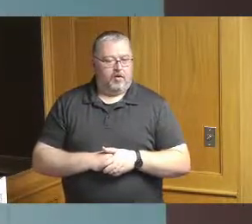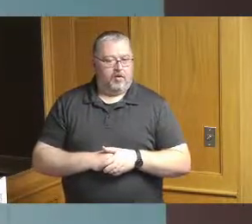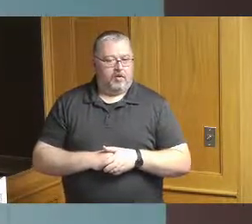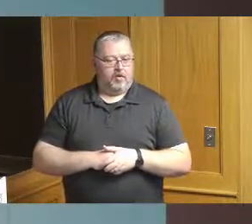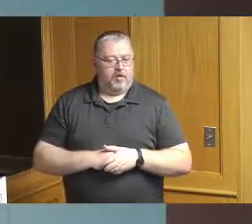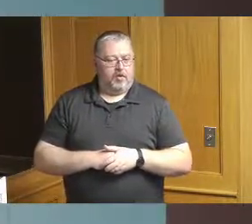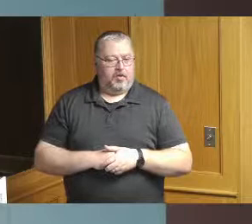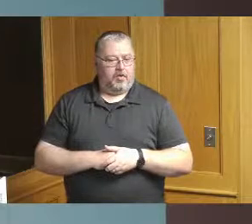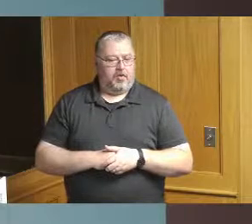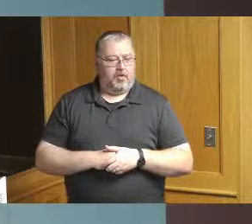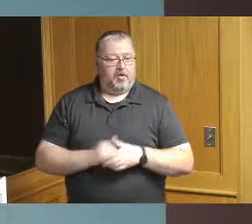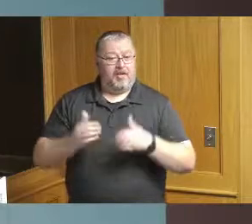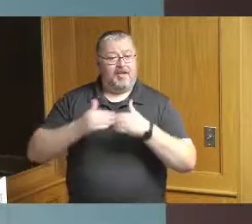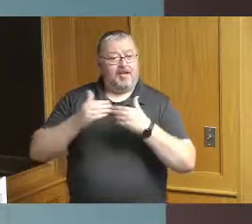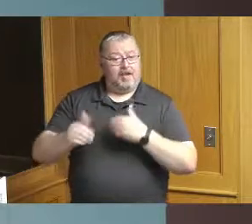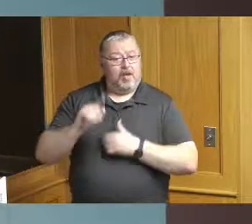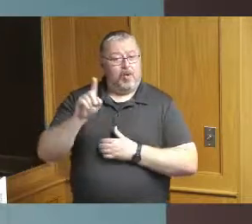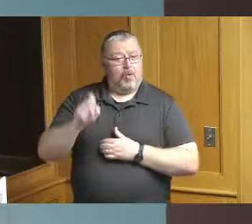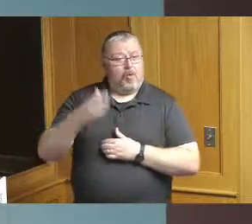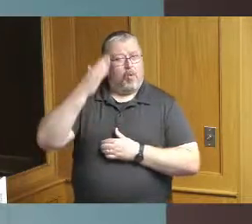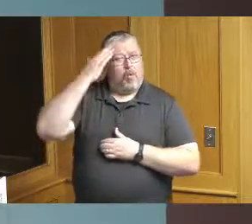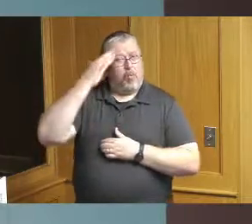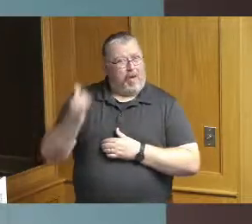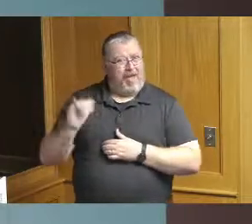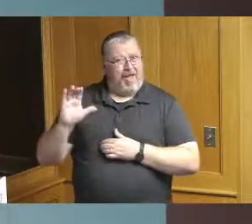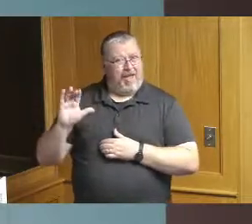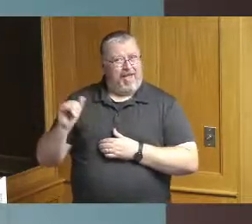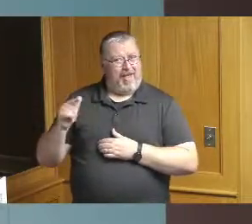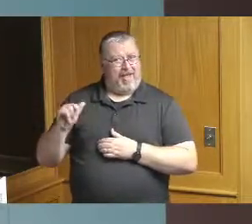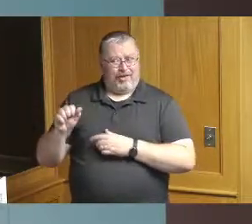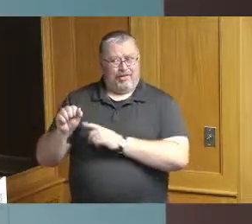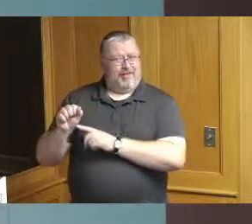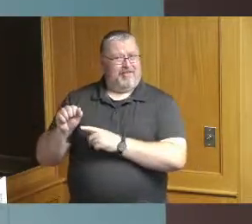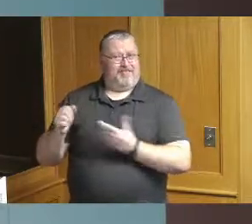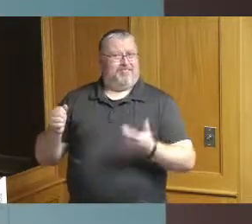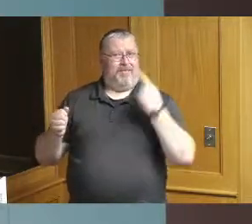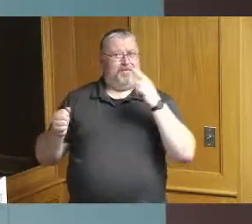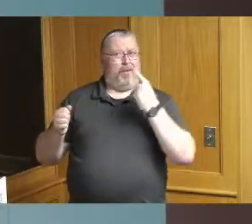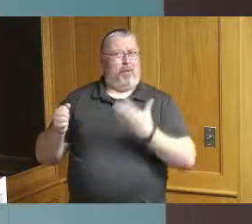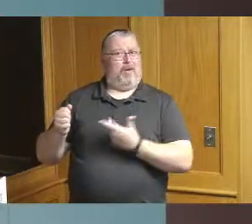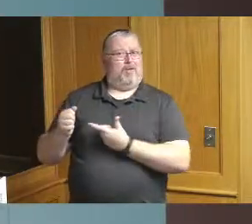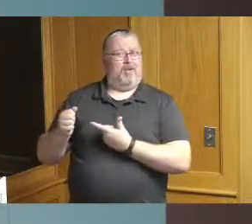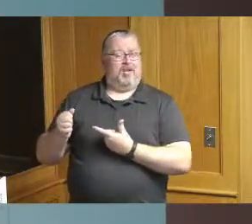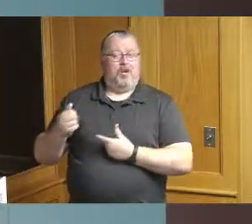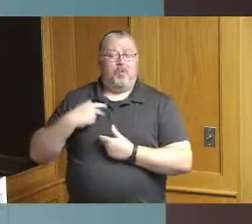so next question is why cages right so one of the things we look for in government is how do we